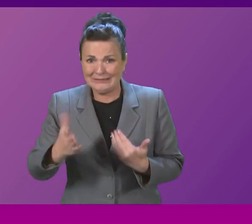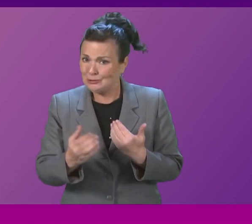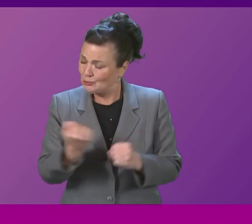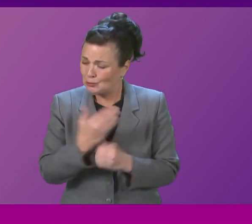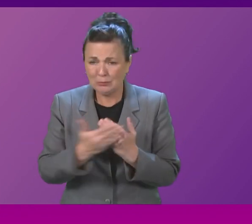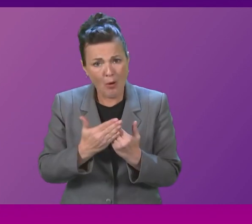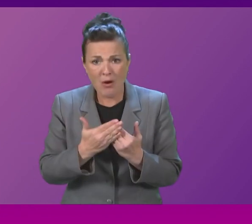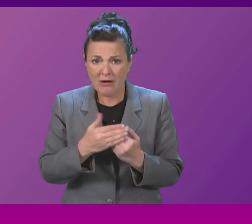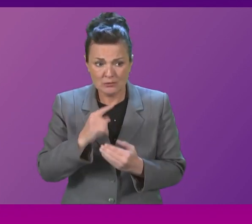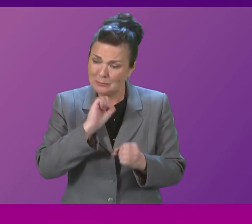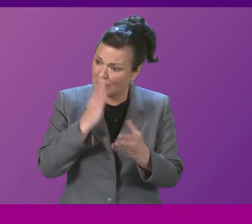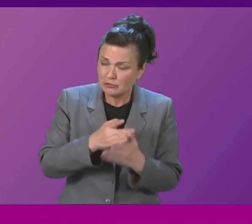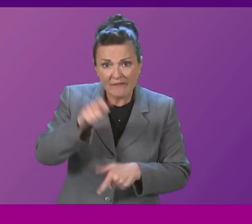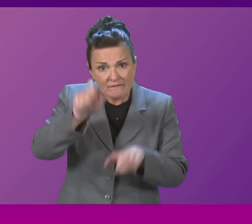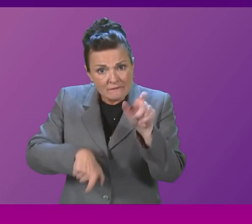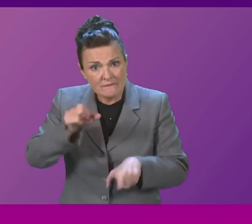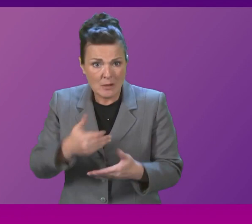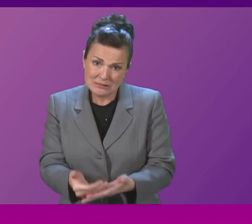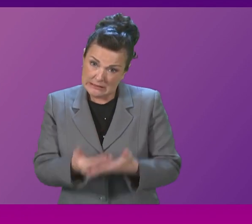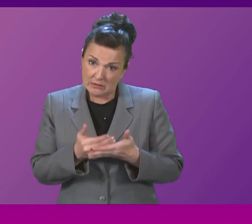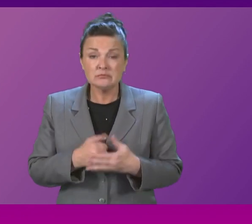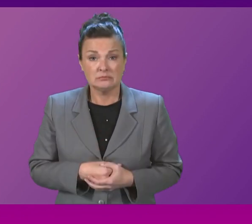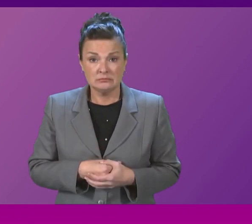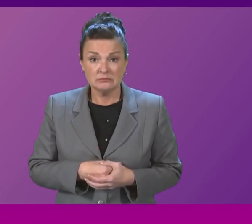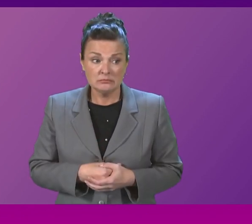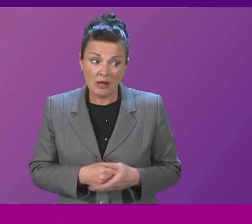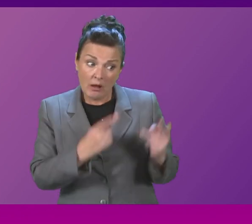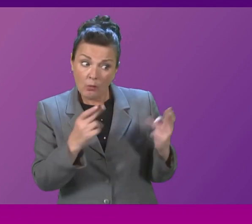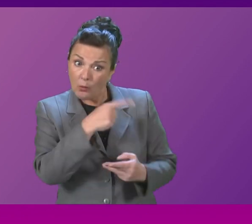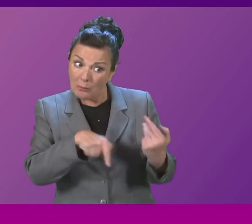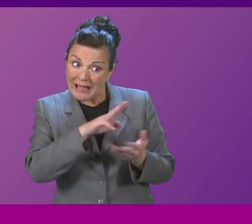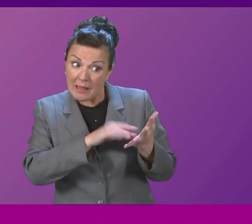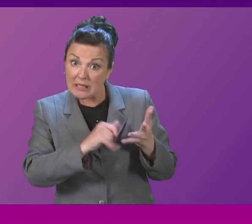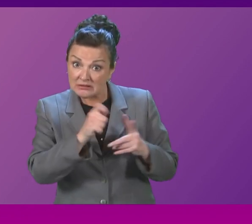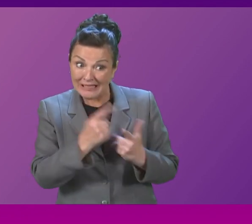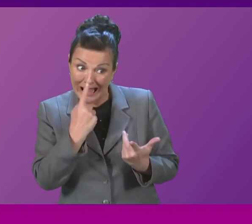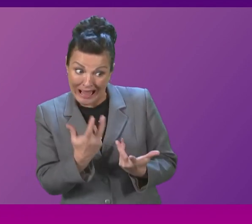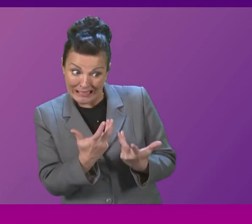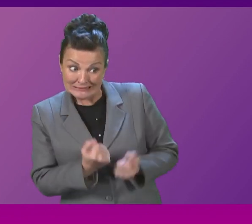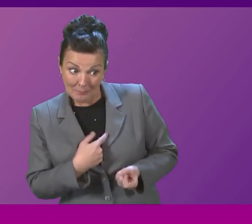I hope that the member will take my comments in the spirit in which they are intended,